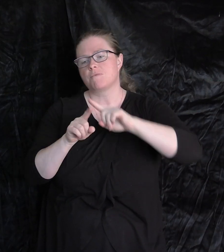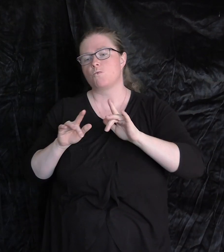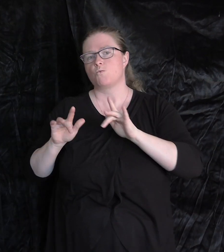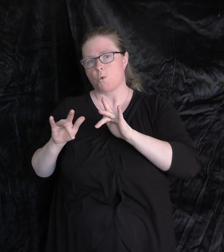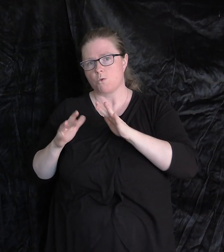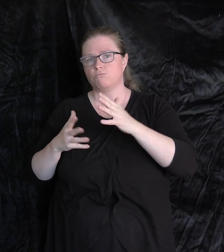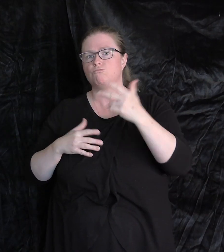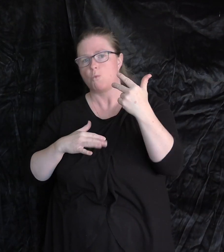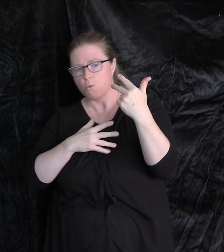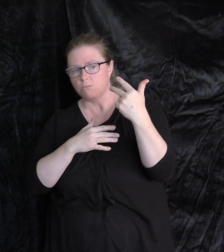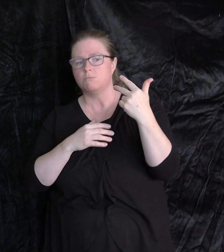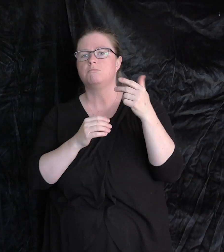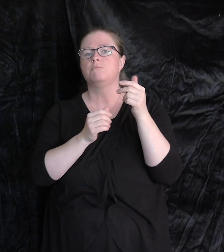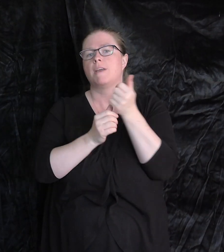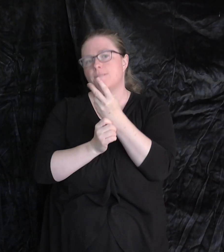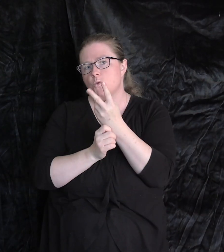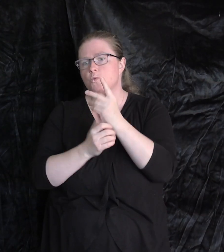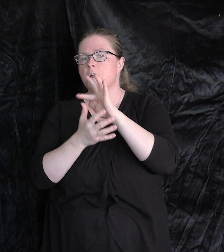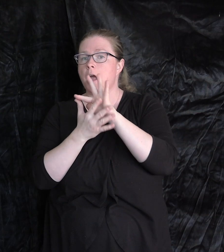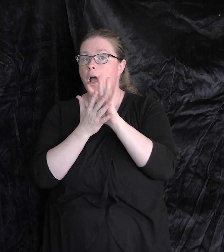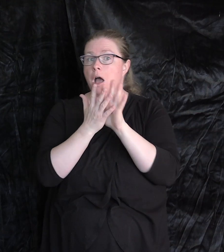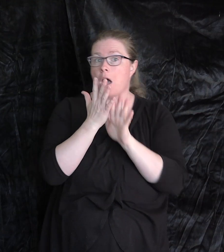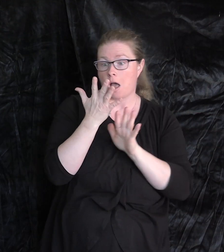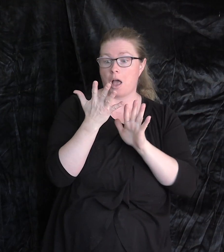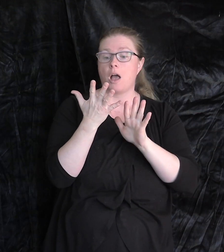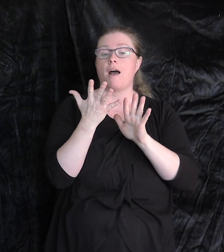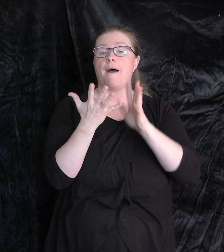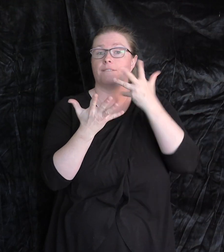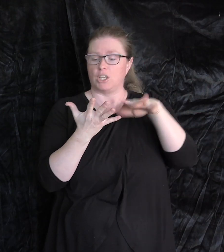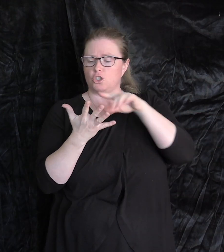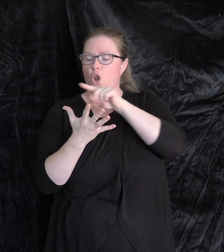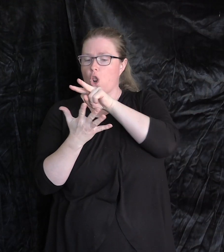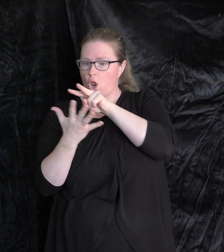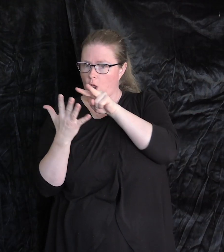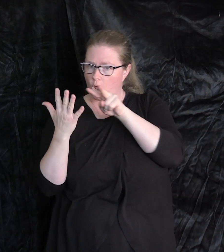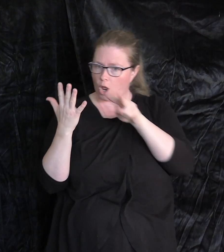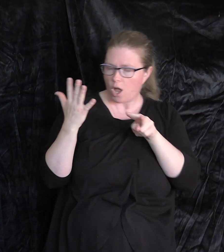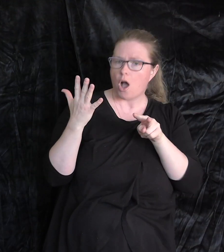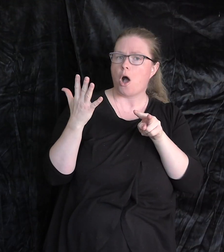in your place and edit or combine the results afterwards. Take an iterative